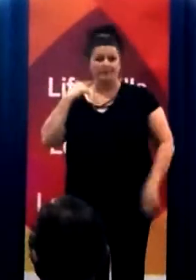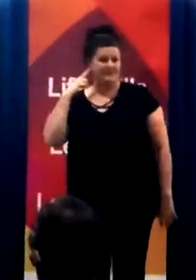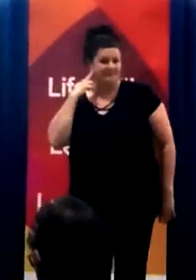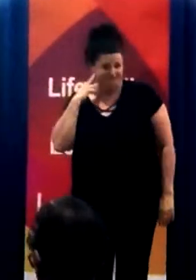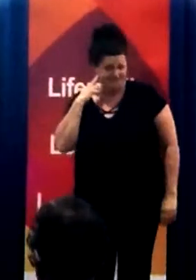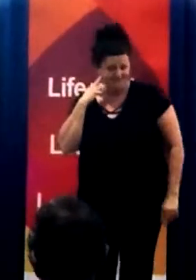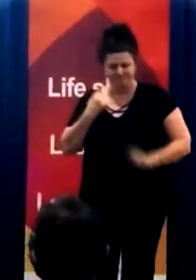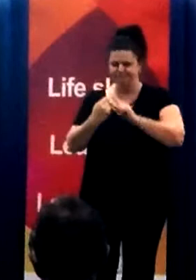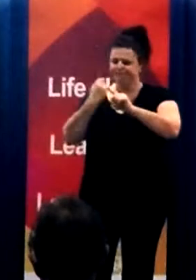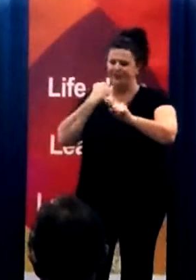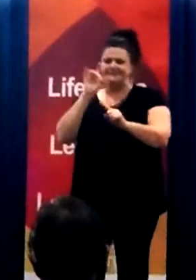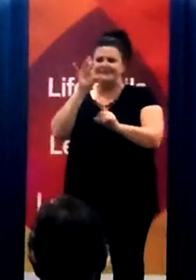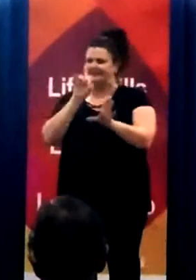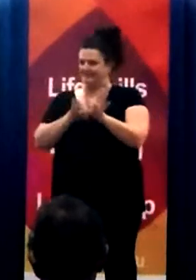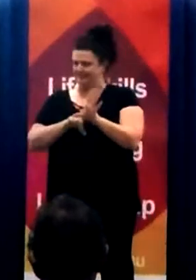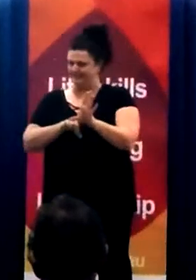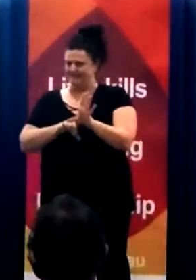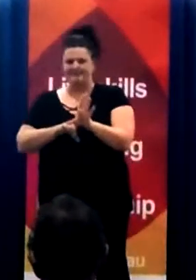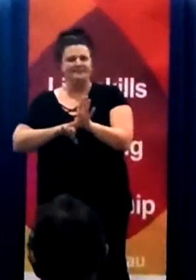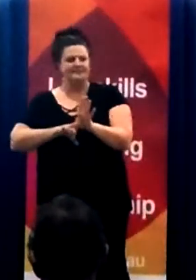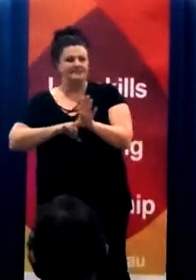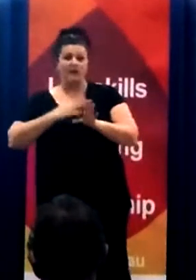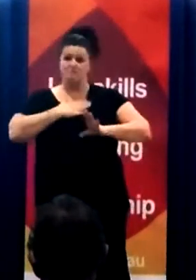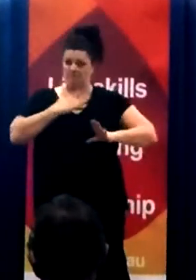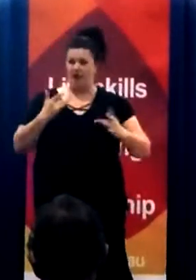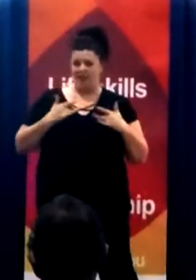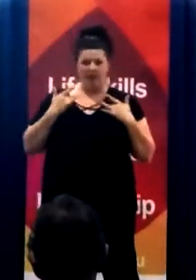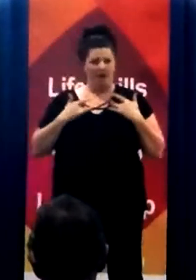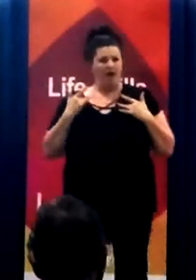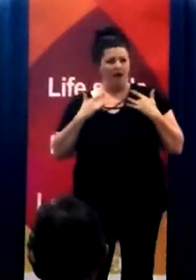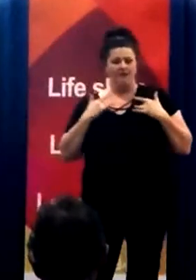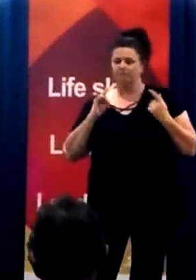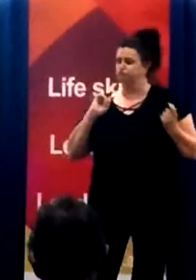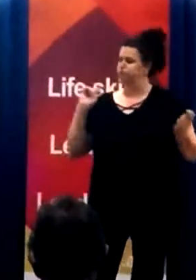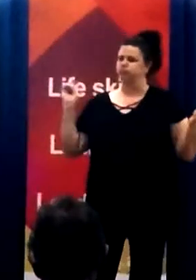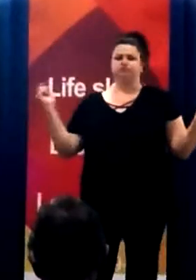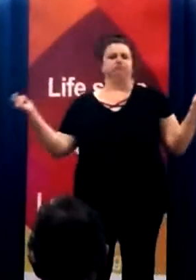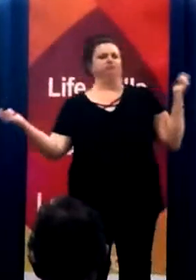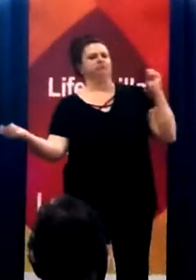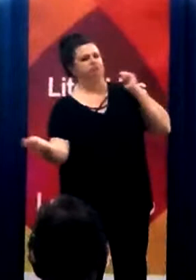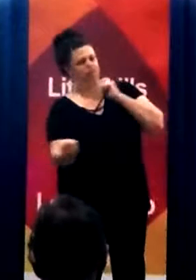The last ten years of my life have completely changed. The theme is change.